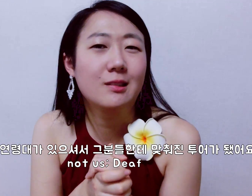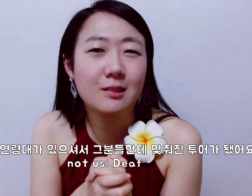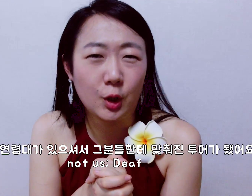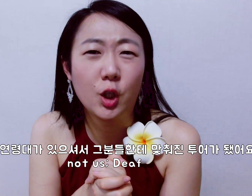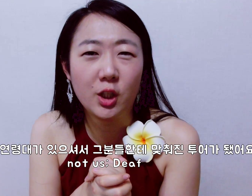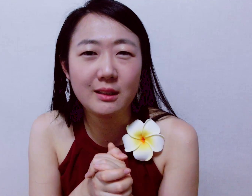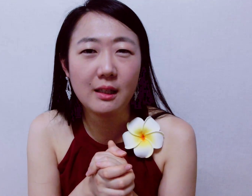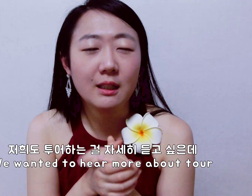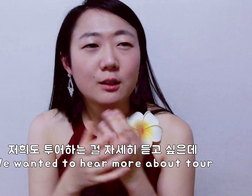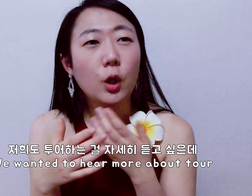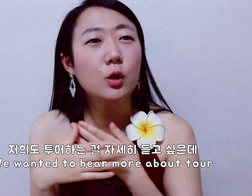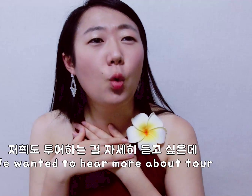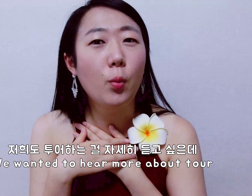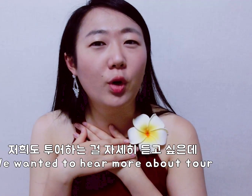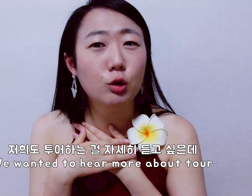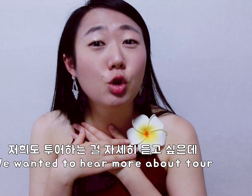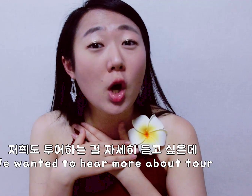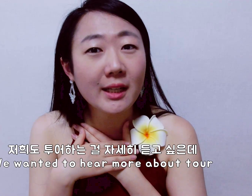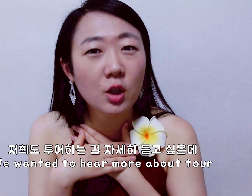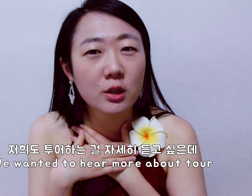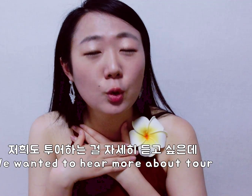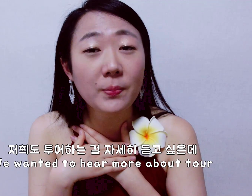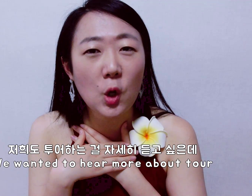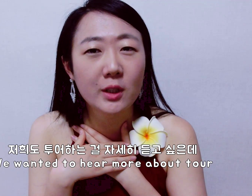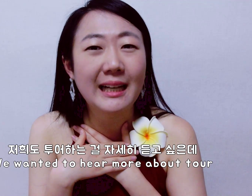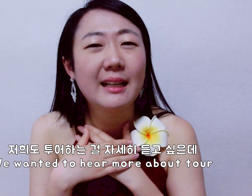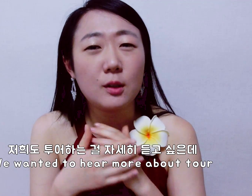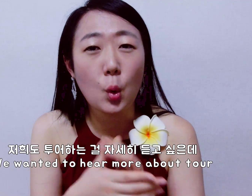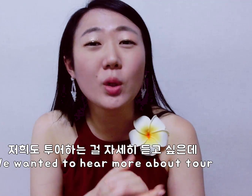다른남자가 저랑 눈이 마주쳤어요 the other foreigner man saw me.